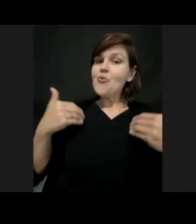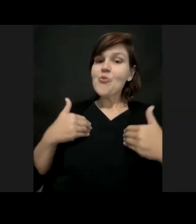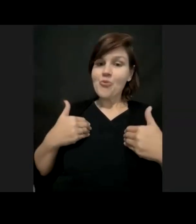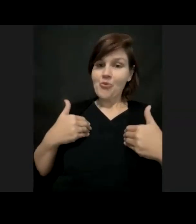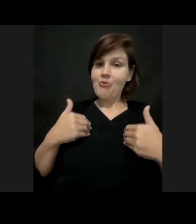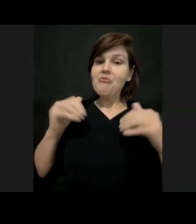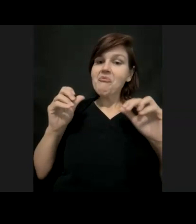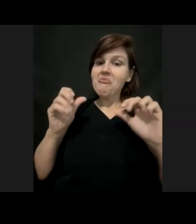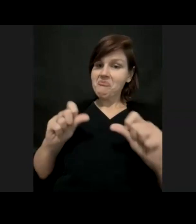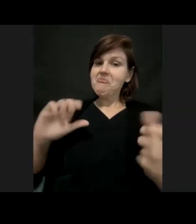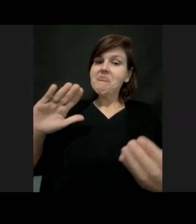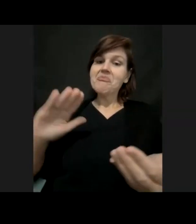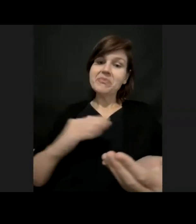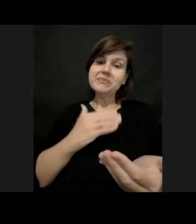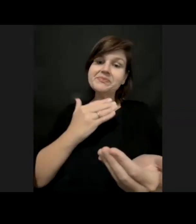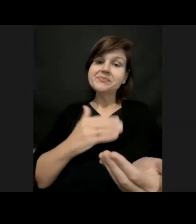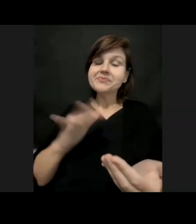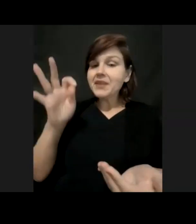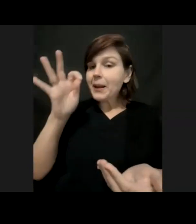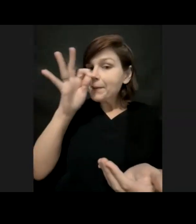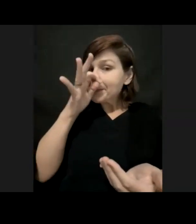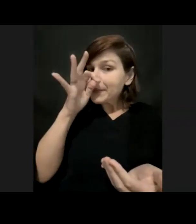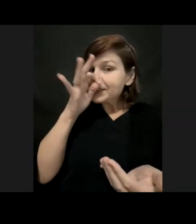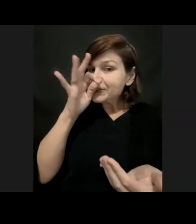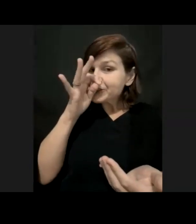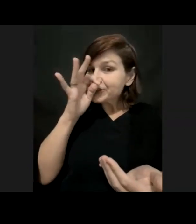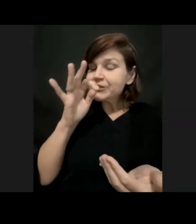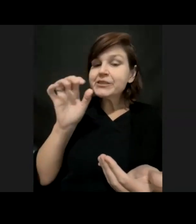Mr. Socks the Fox has lost his socks.